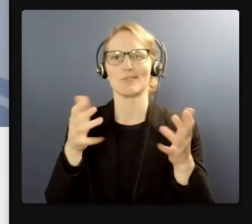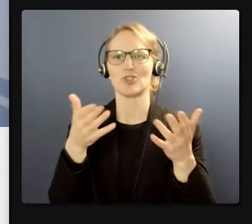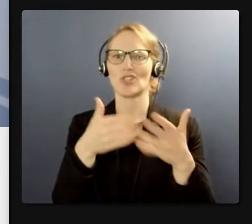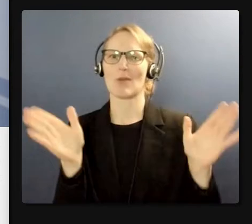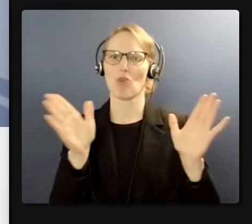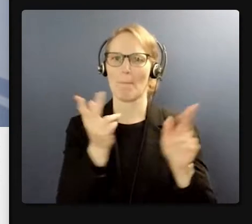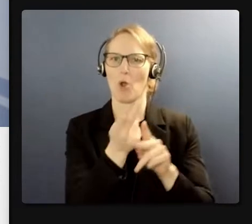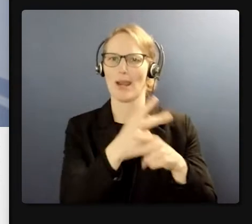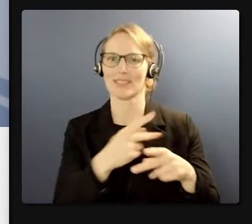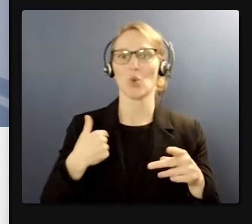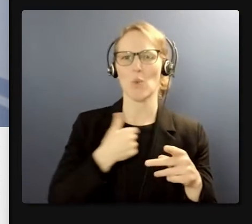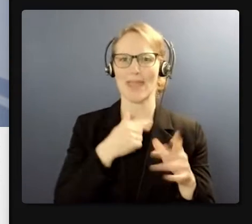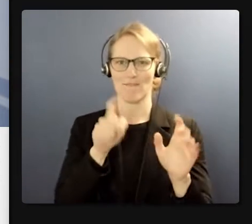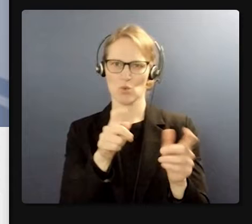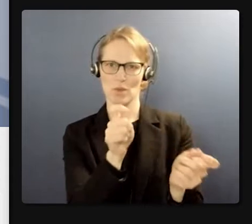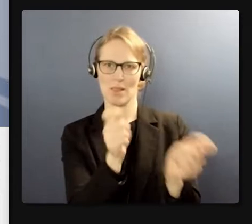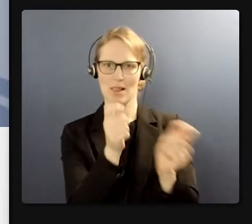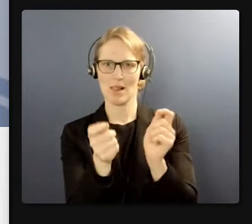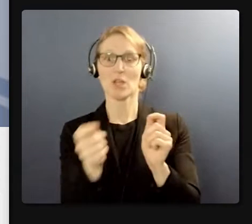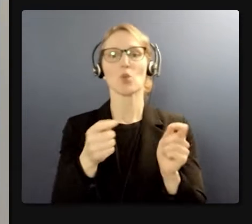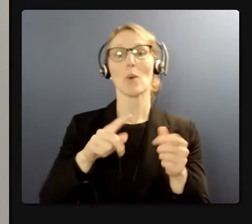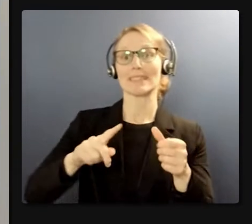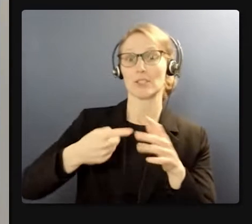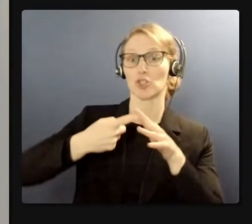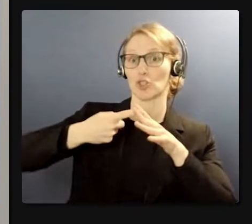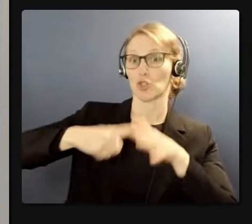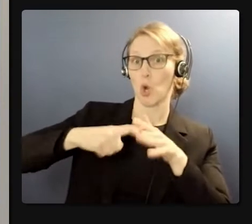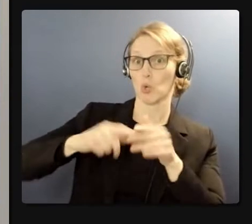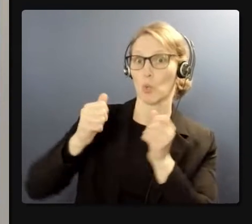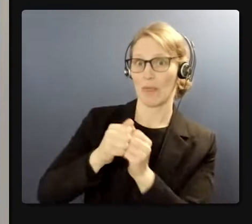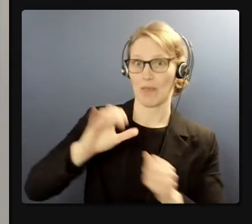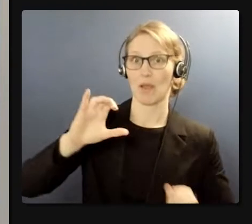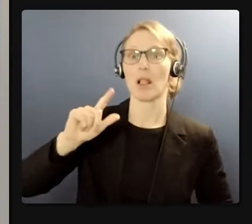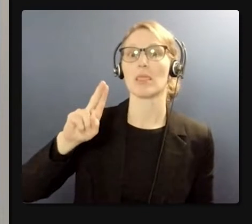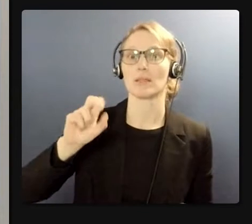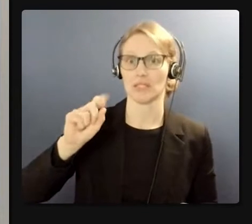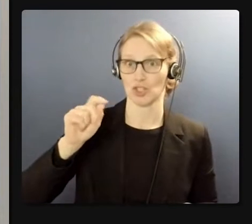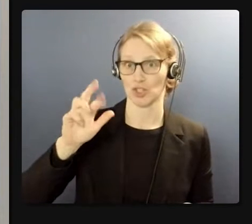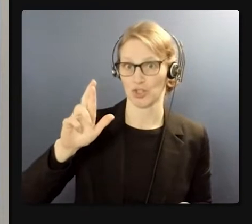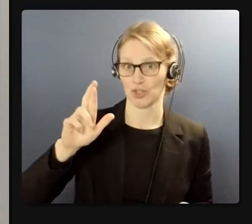so that, for example, the wheels are separate objects. The doors are separate objects.